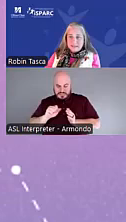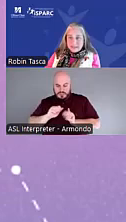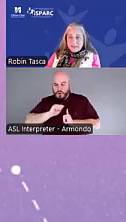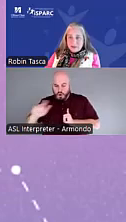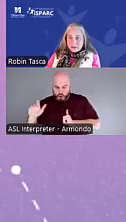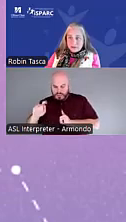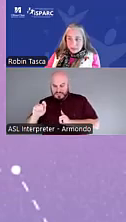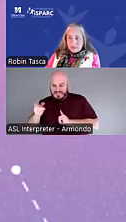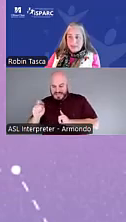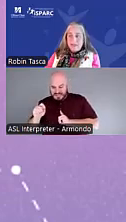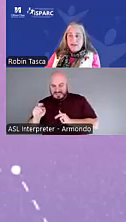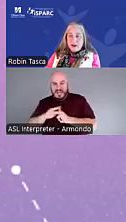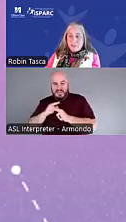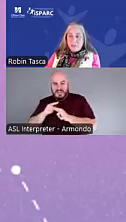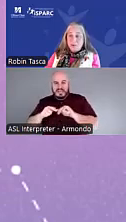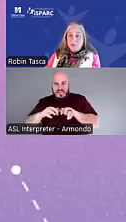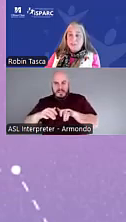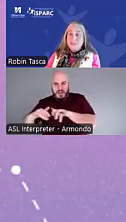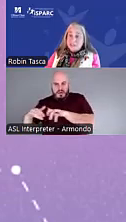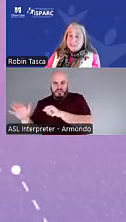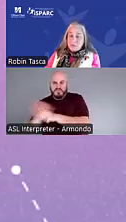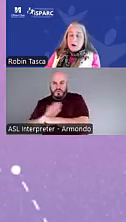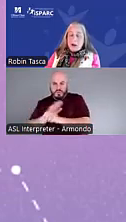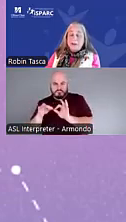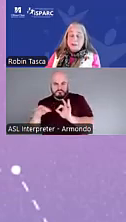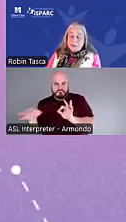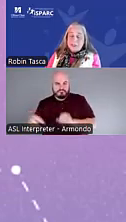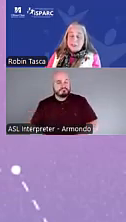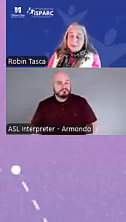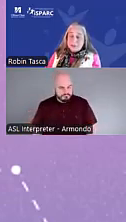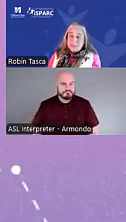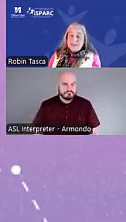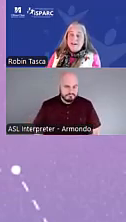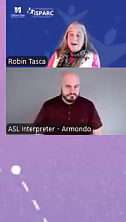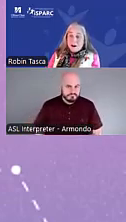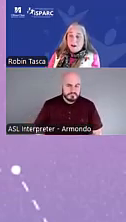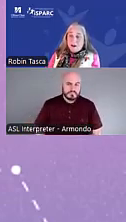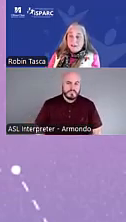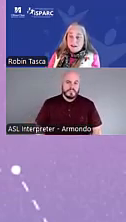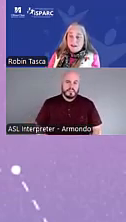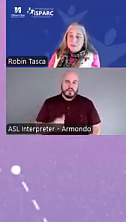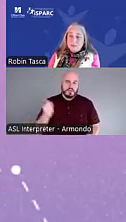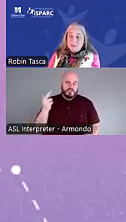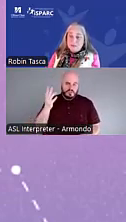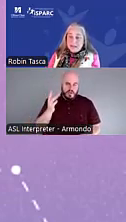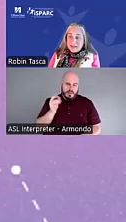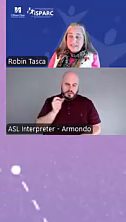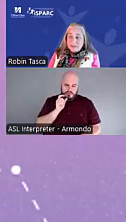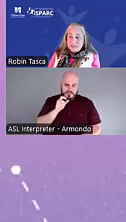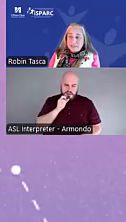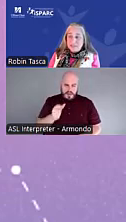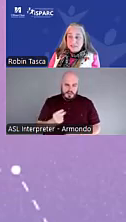that is in your image, which is another reason why you shouldn't use all text in your images,